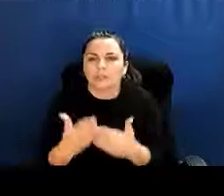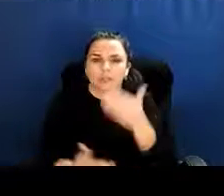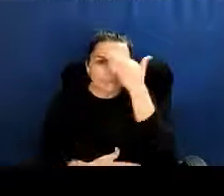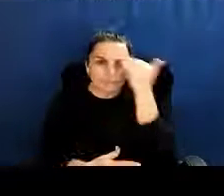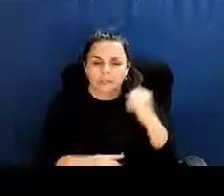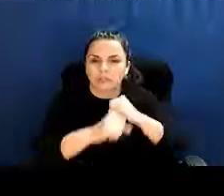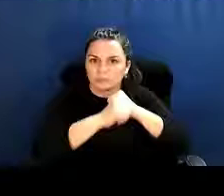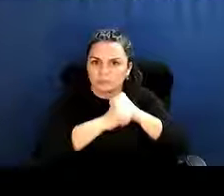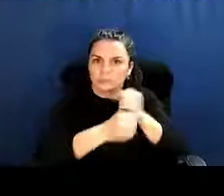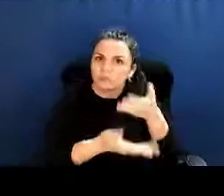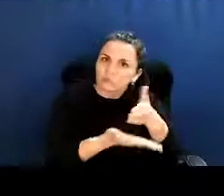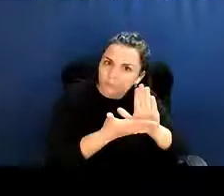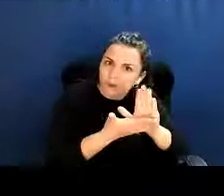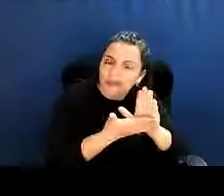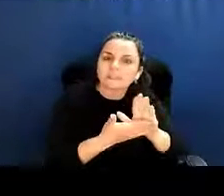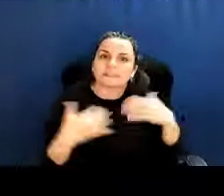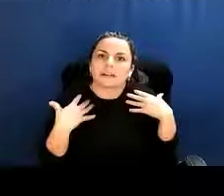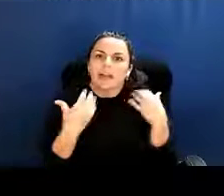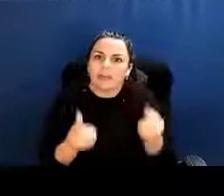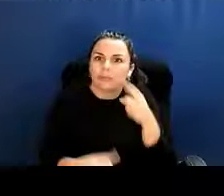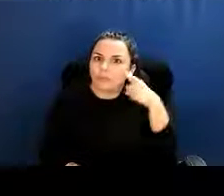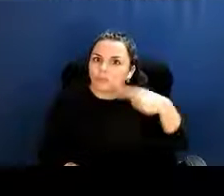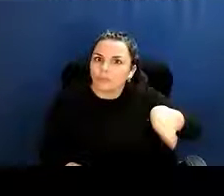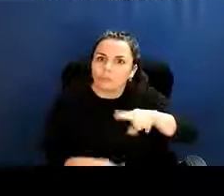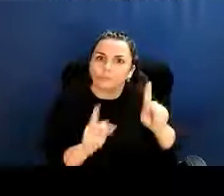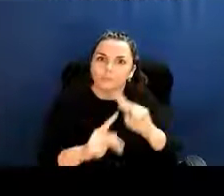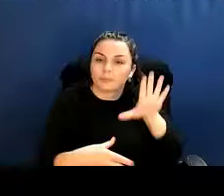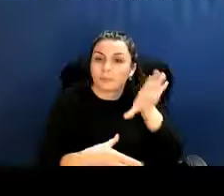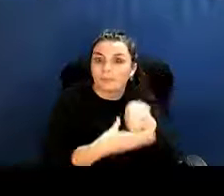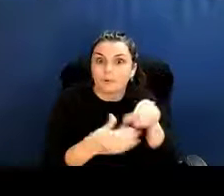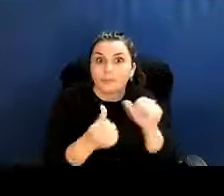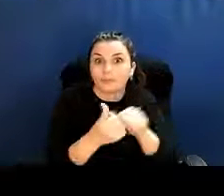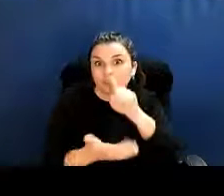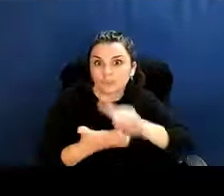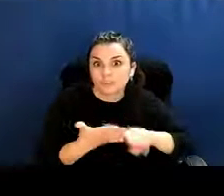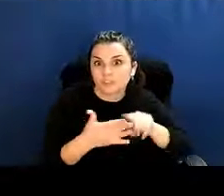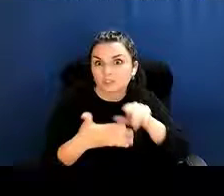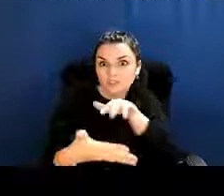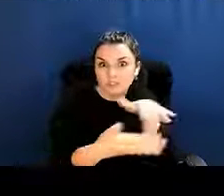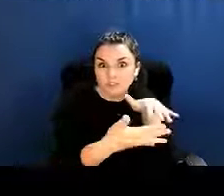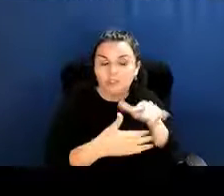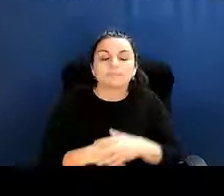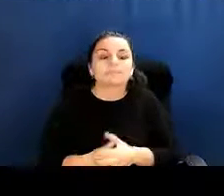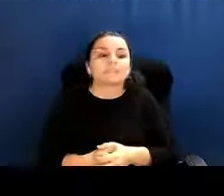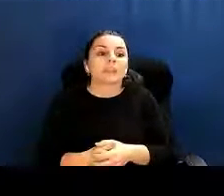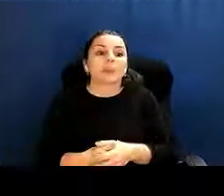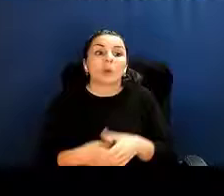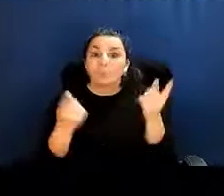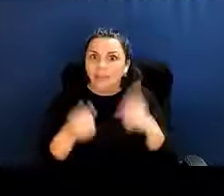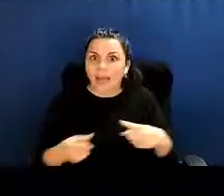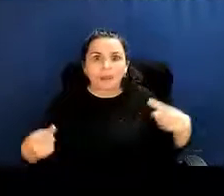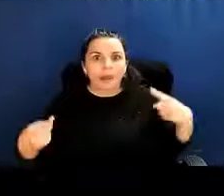and welfare of these individual research participants, and when that happens we will be using them,